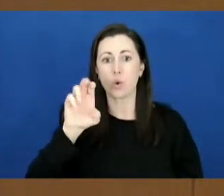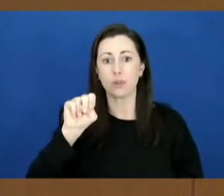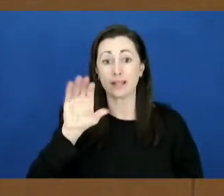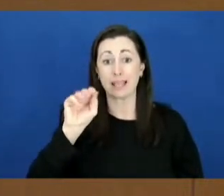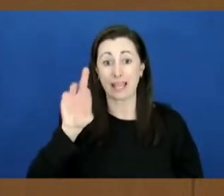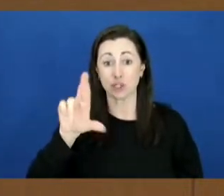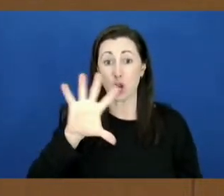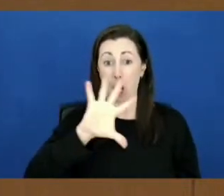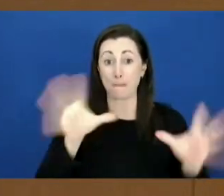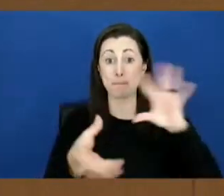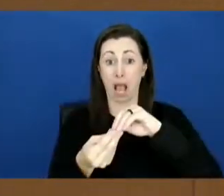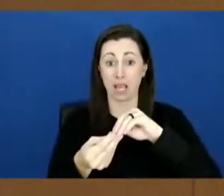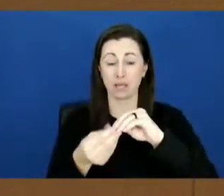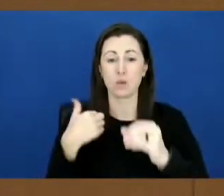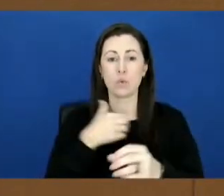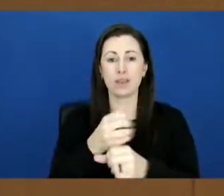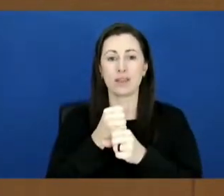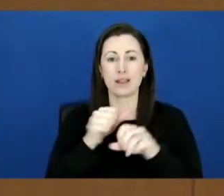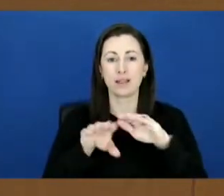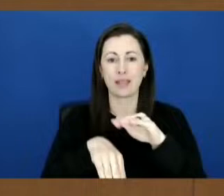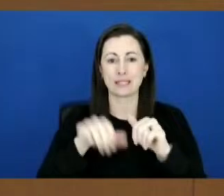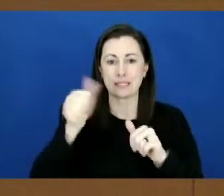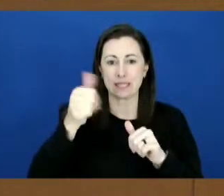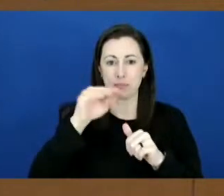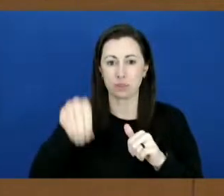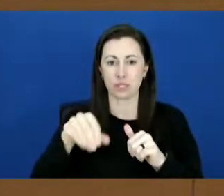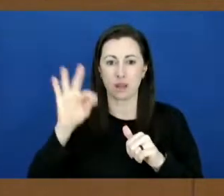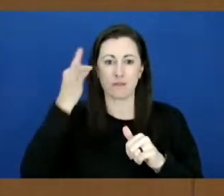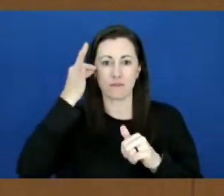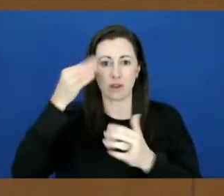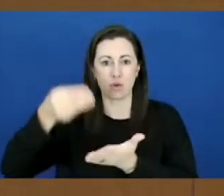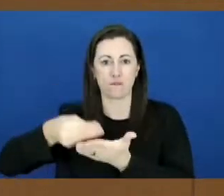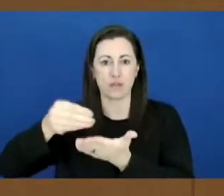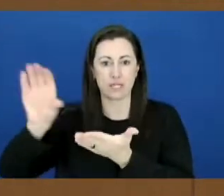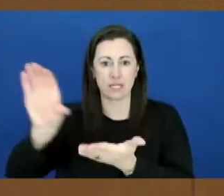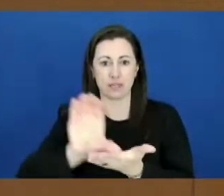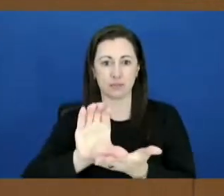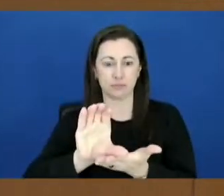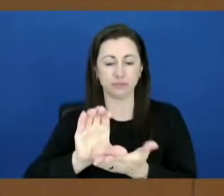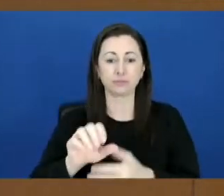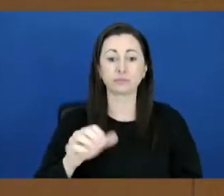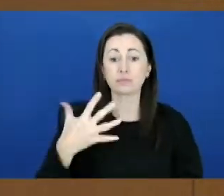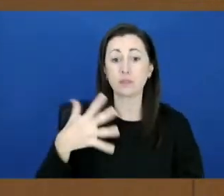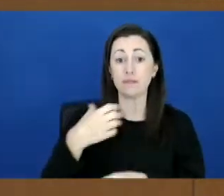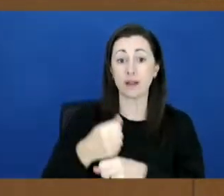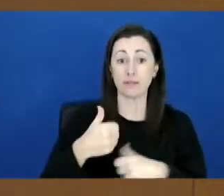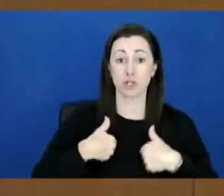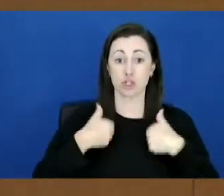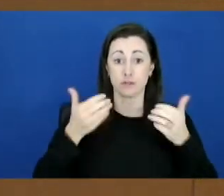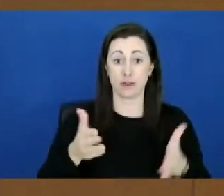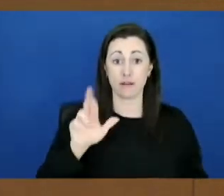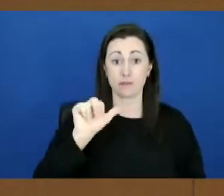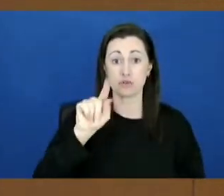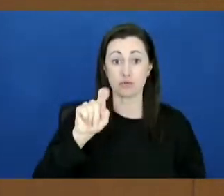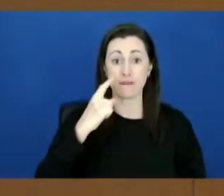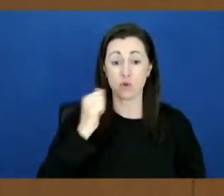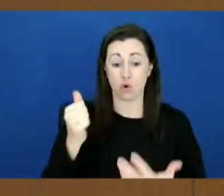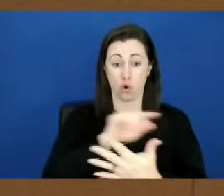CANCER, AND COLON CANCER COMBINED.